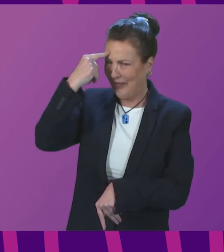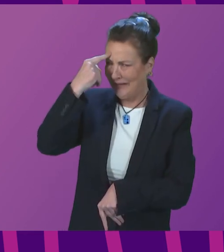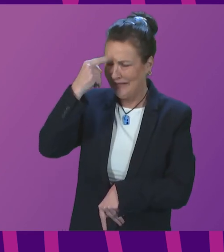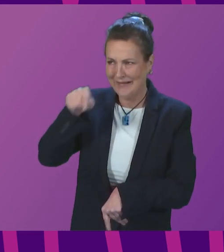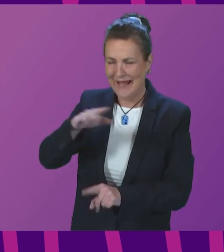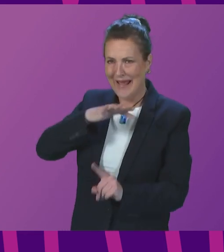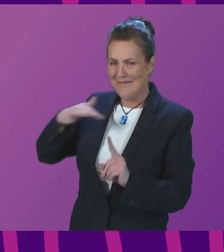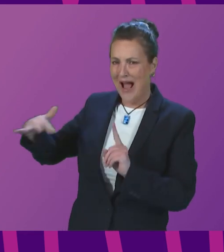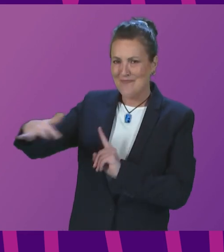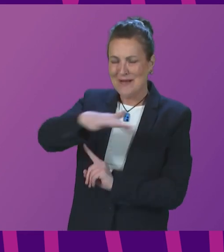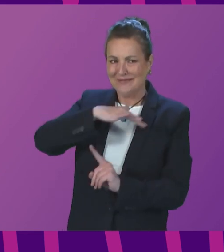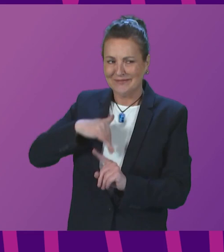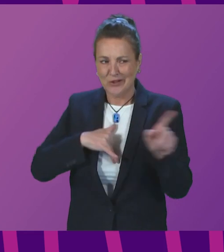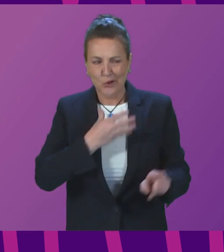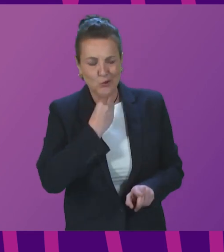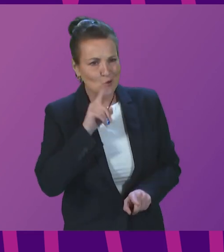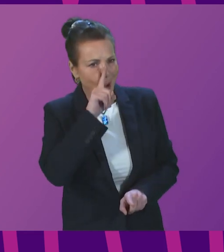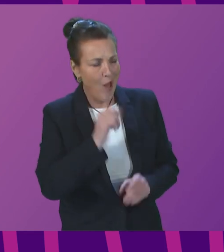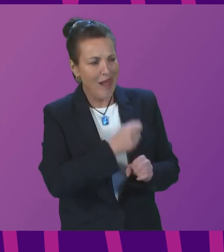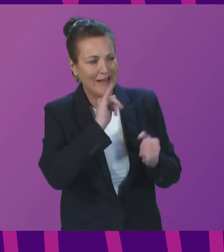That is an important part of getting to net zero as well.